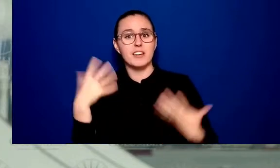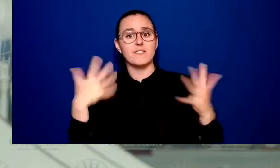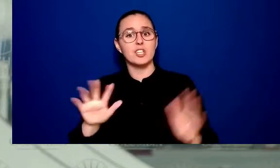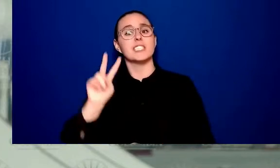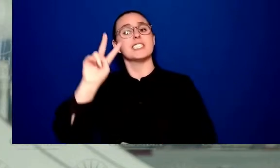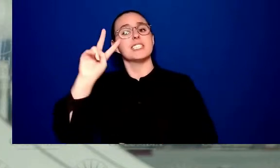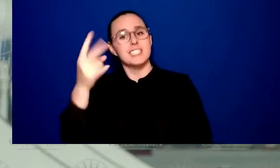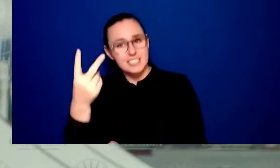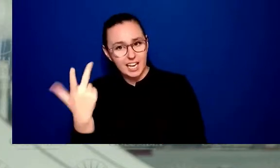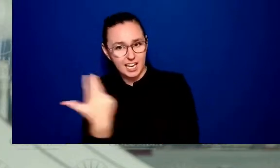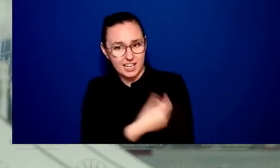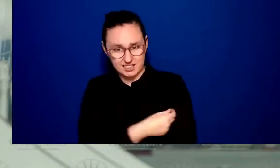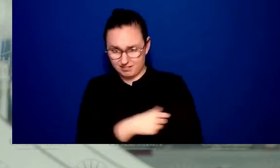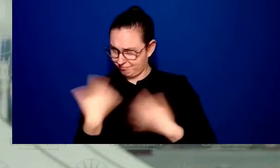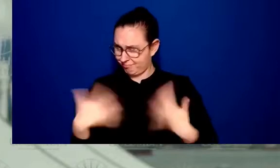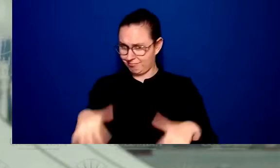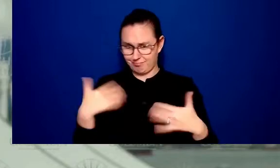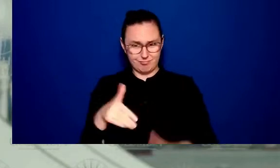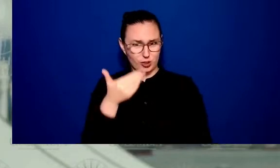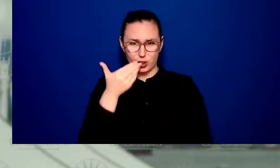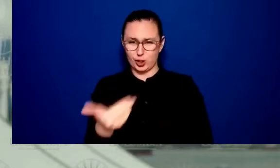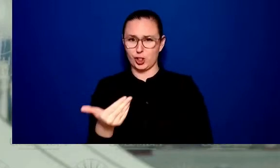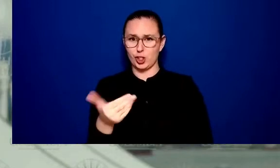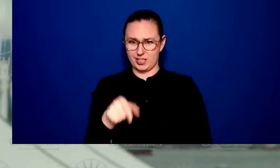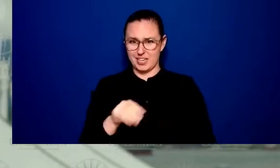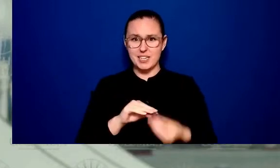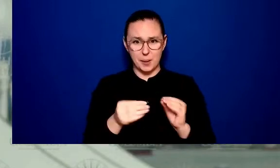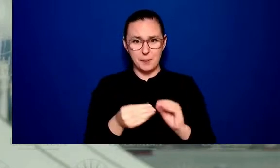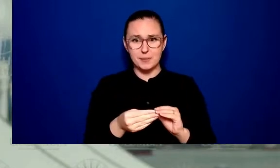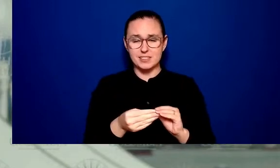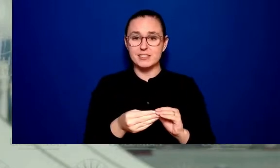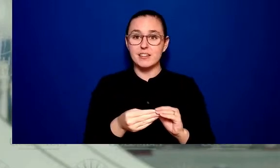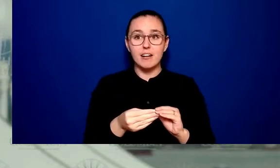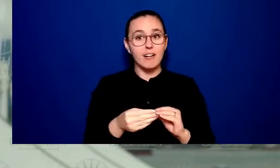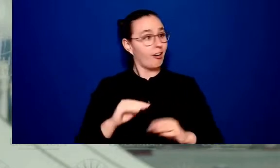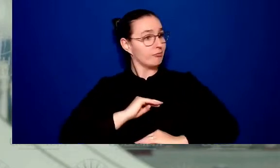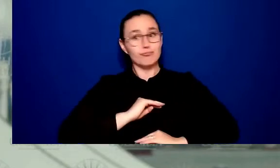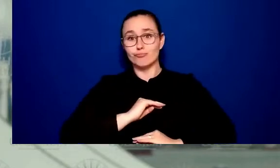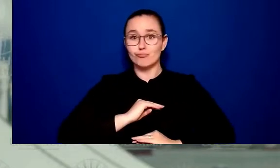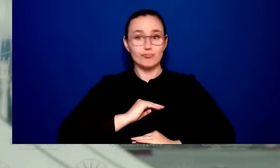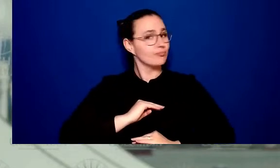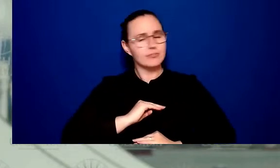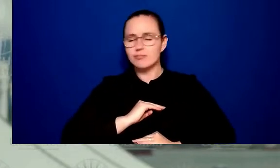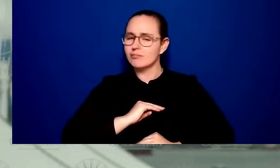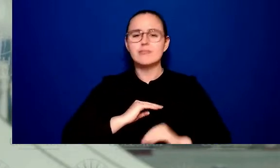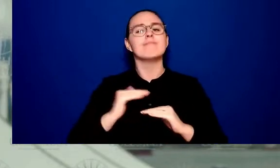impressive by any standard, but we simply Needed to be higher.